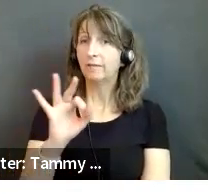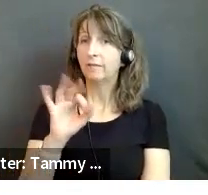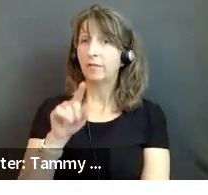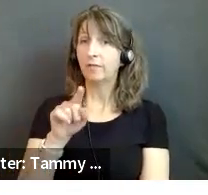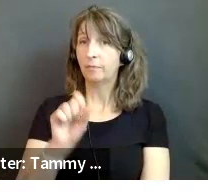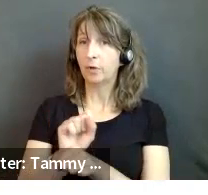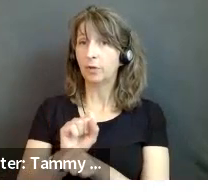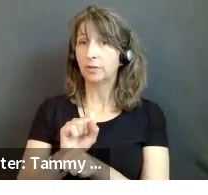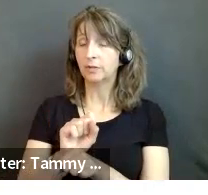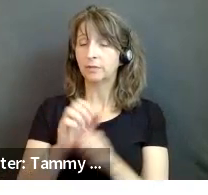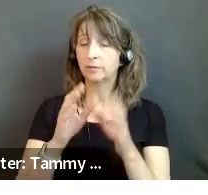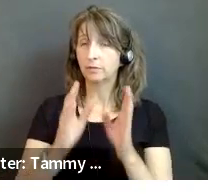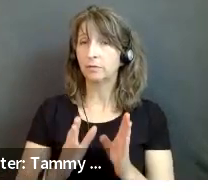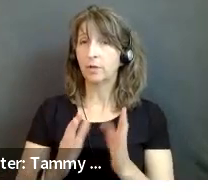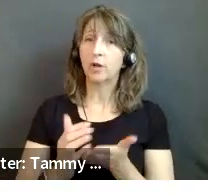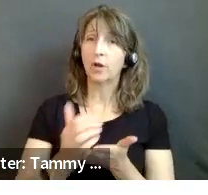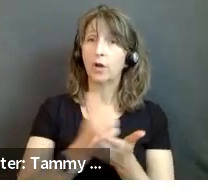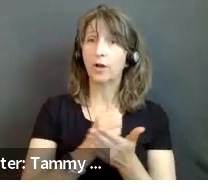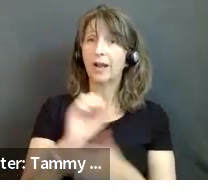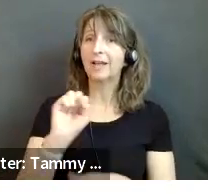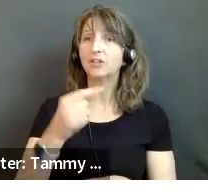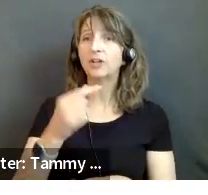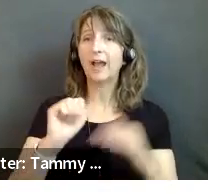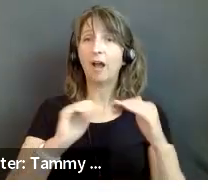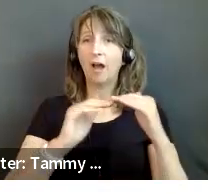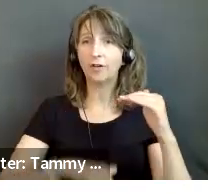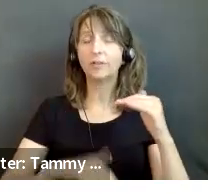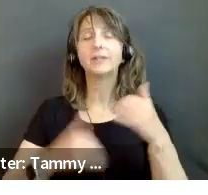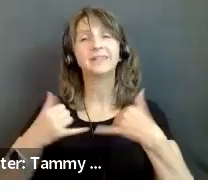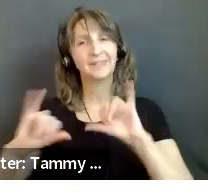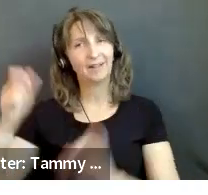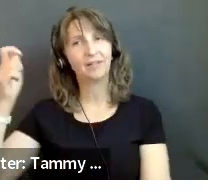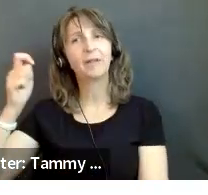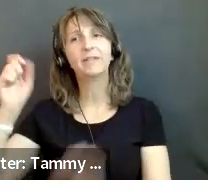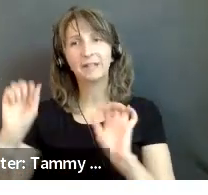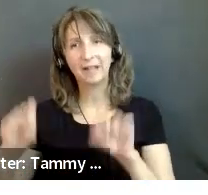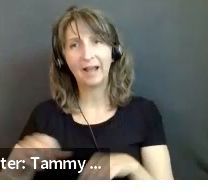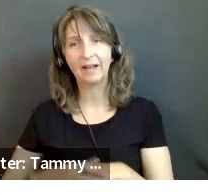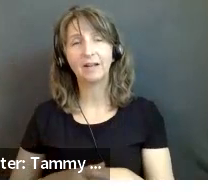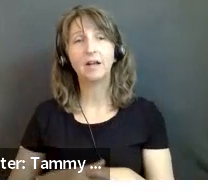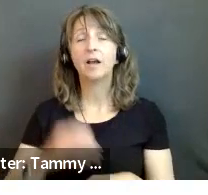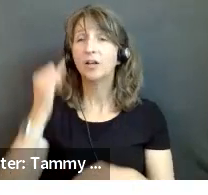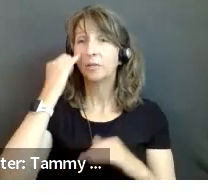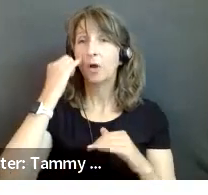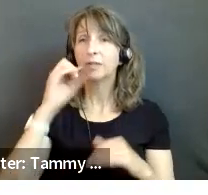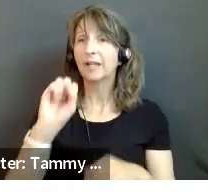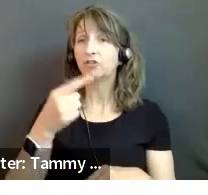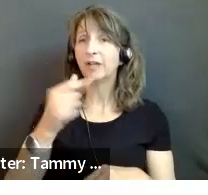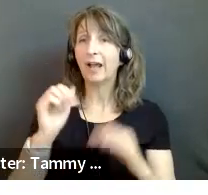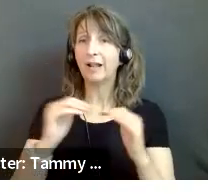Good at that point if. You're working over the SGA level. Benefits would terminate.